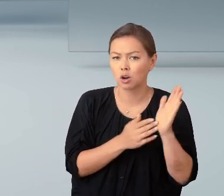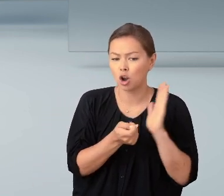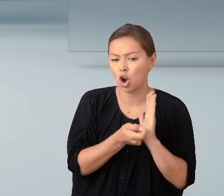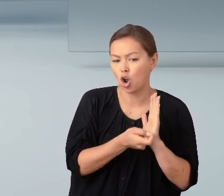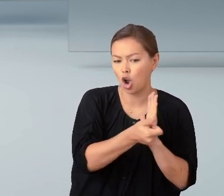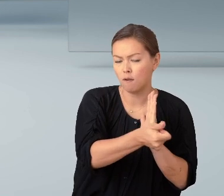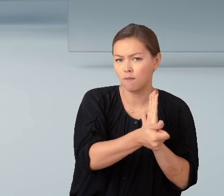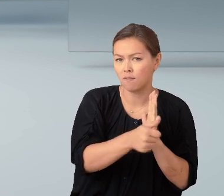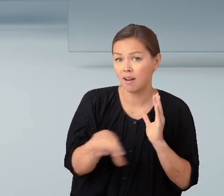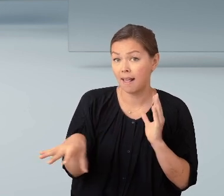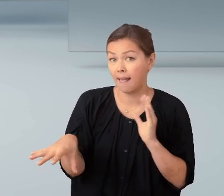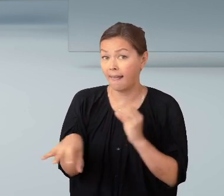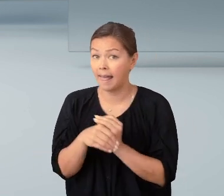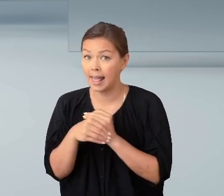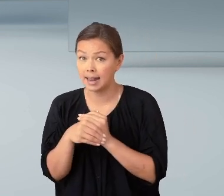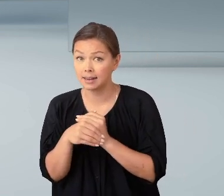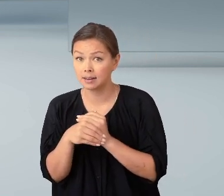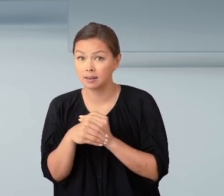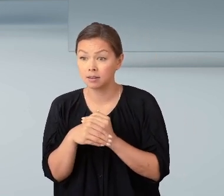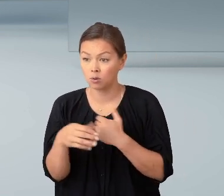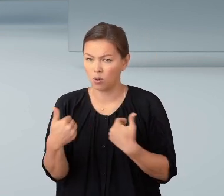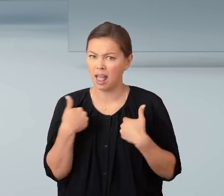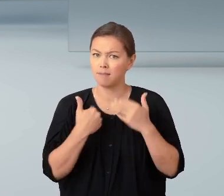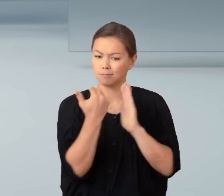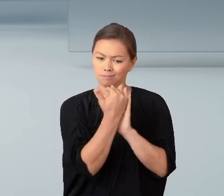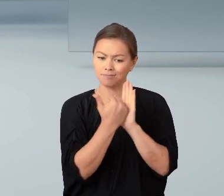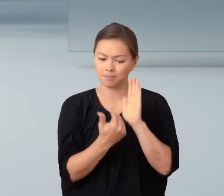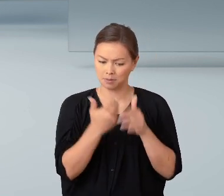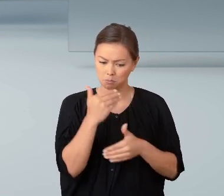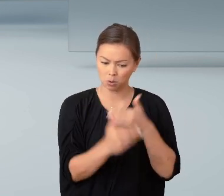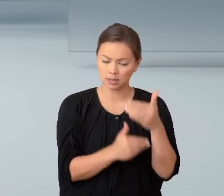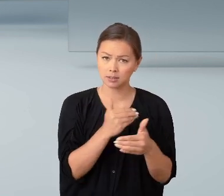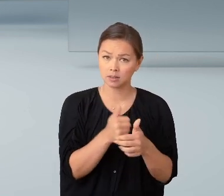and offboarding process followed? How much time and effort is spent